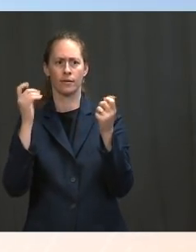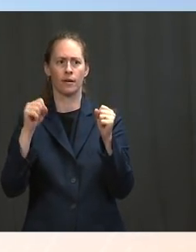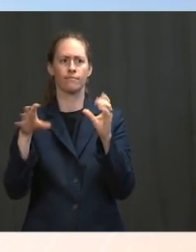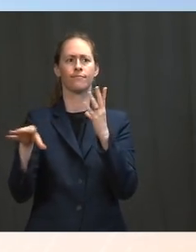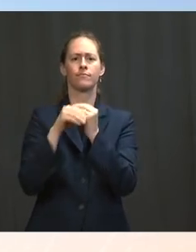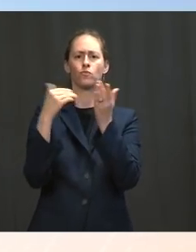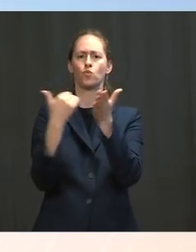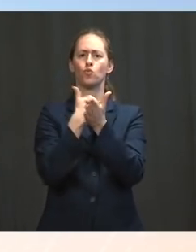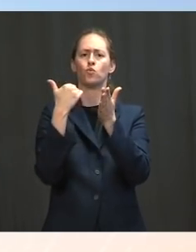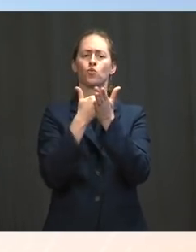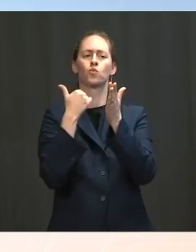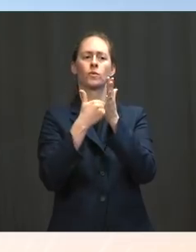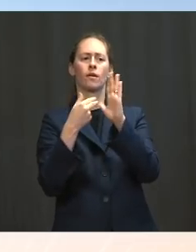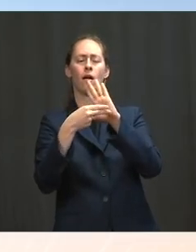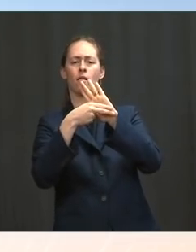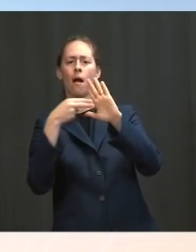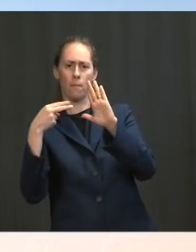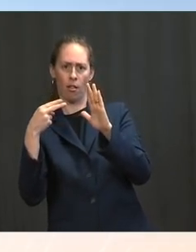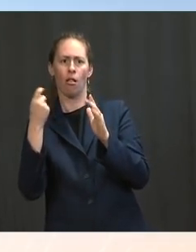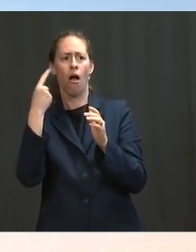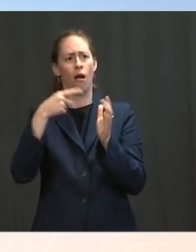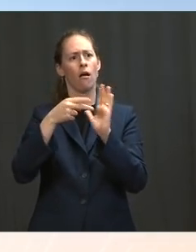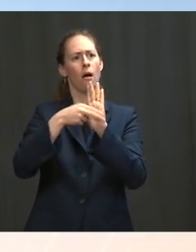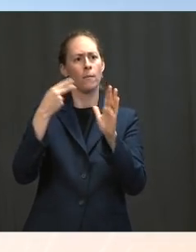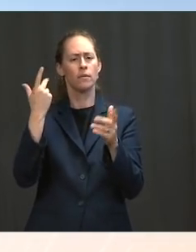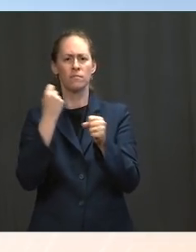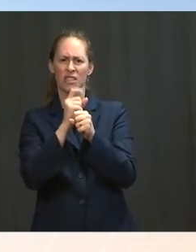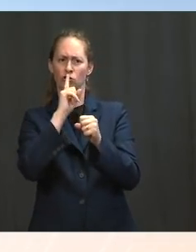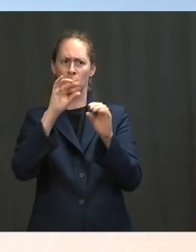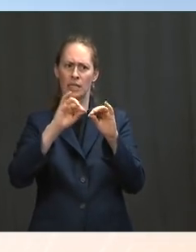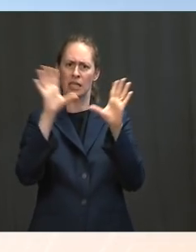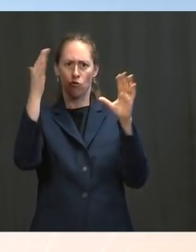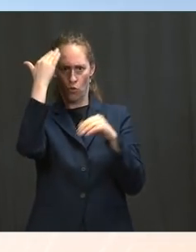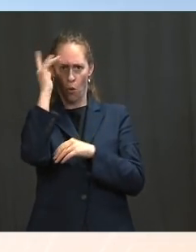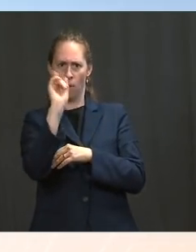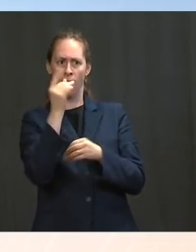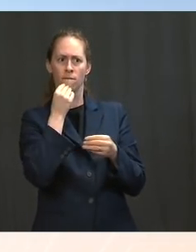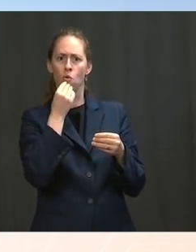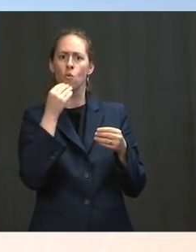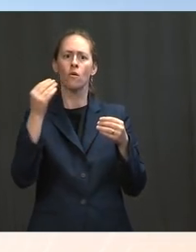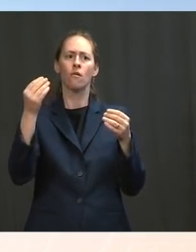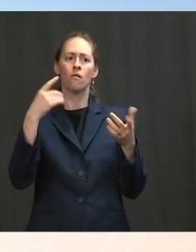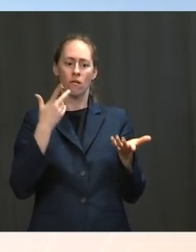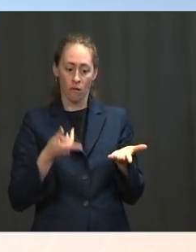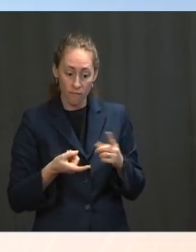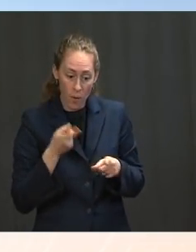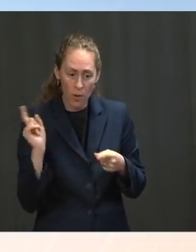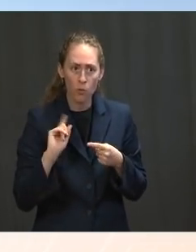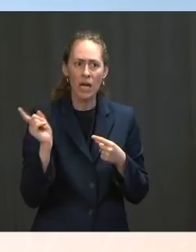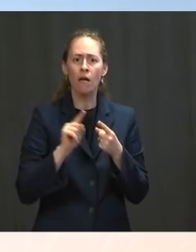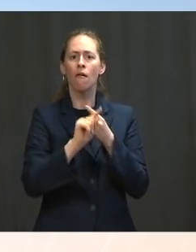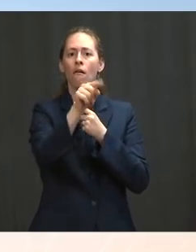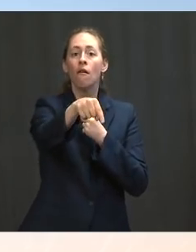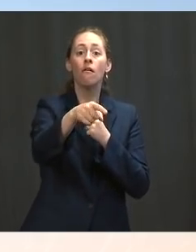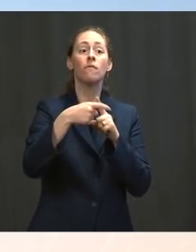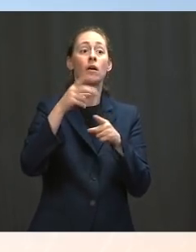that enable them to know where their food comes from and to choose to support American farmers and ranchers. Something I learned that I found a little outrageous --